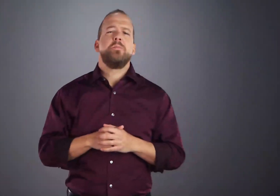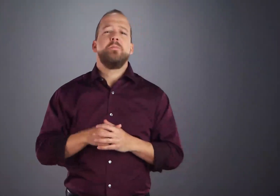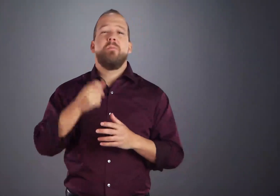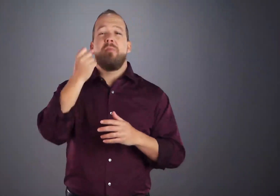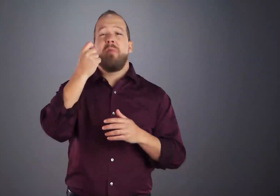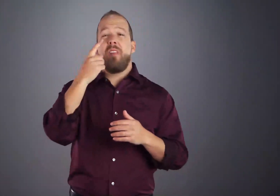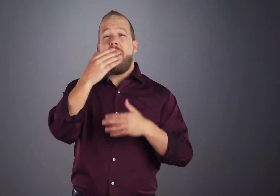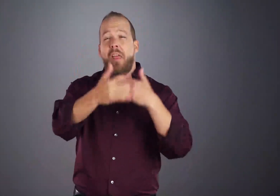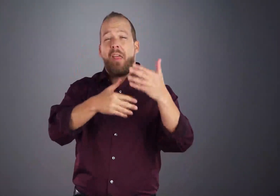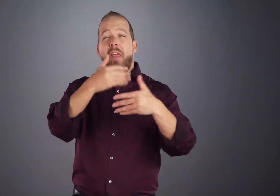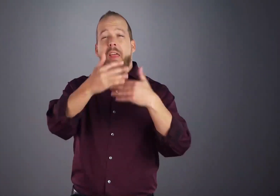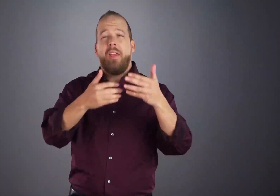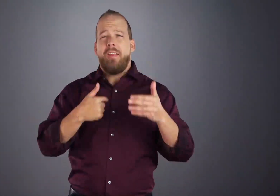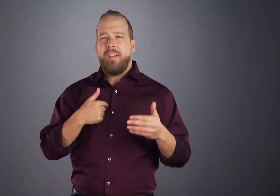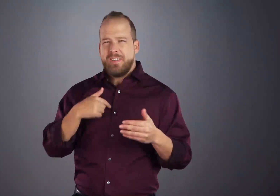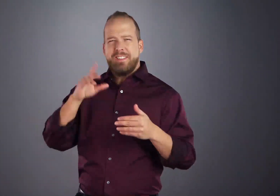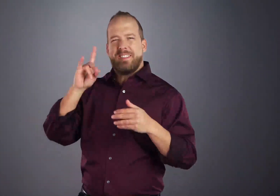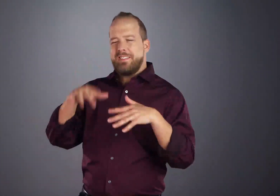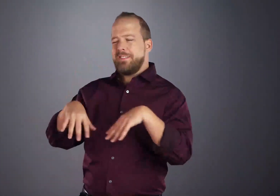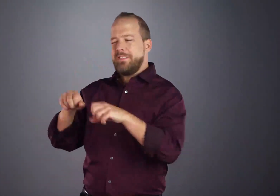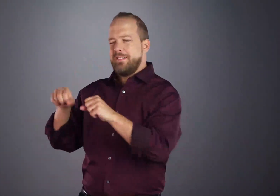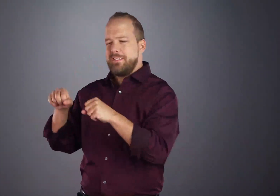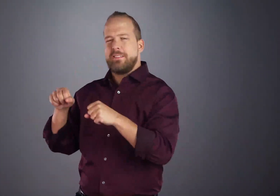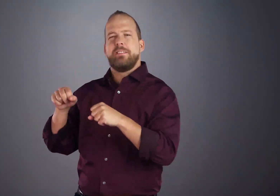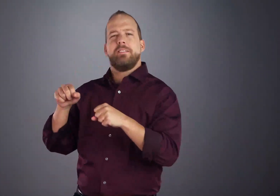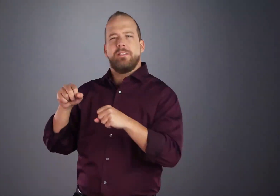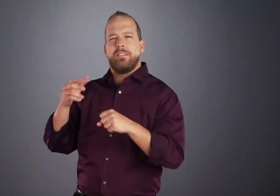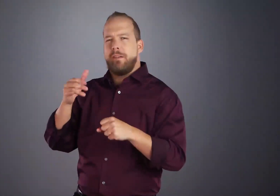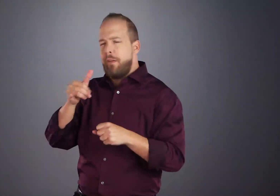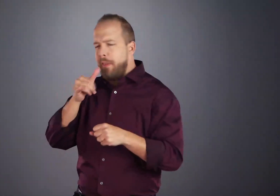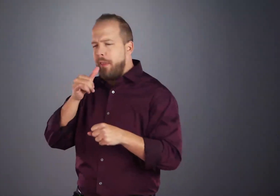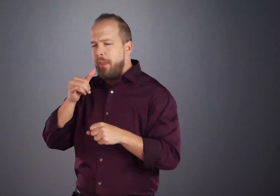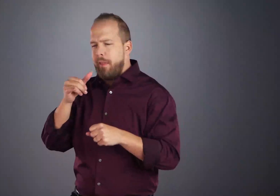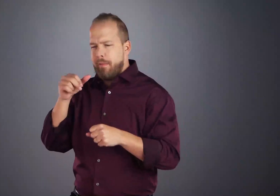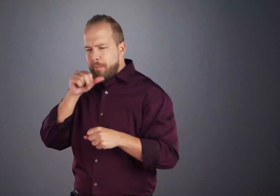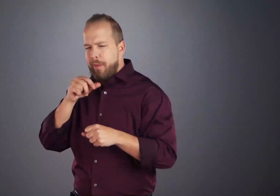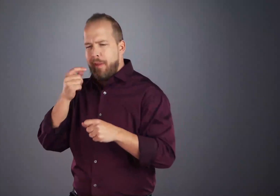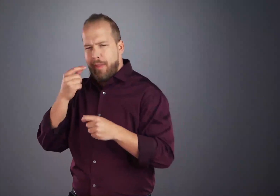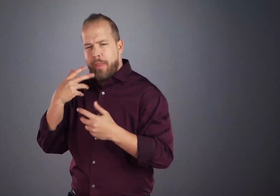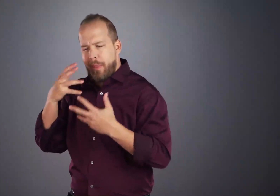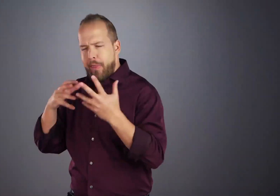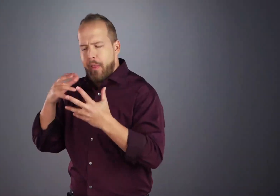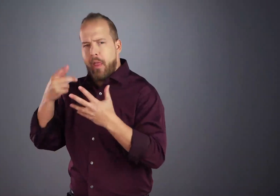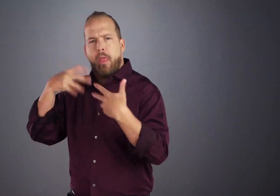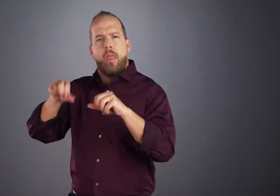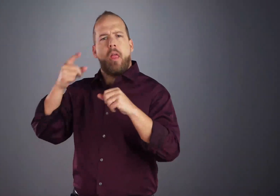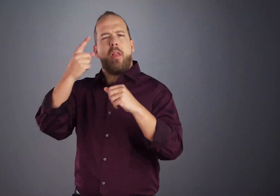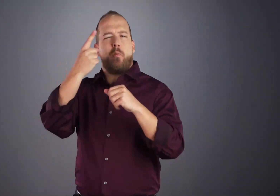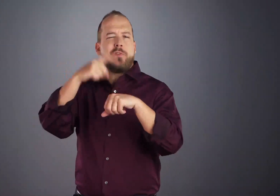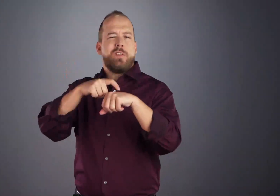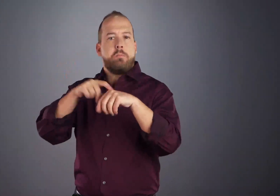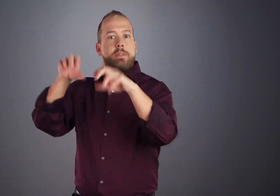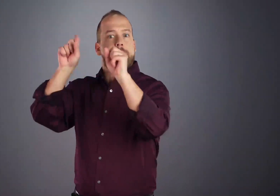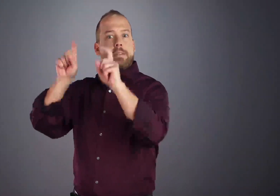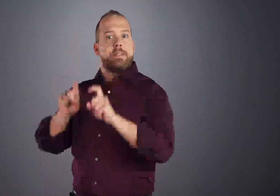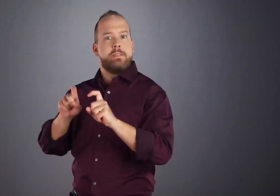Potential alcoholic that I was, I nearly failed my law course.